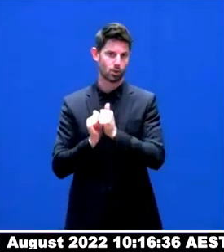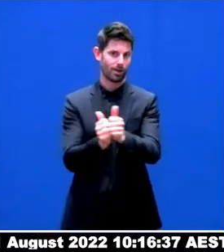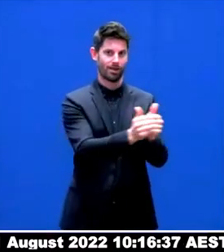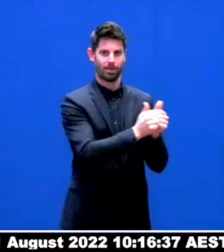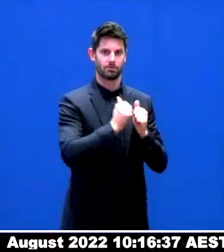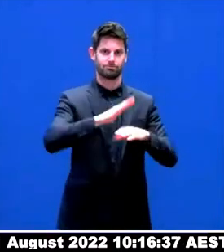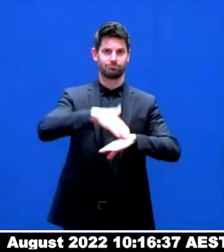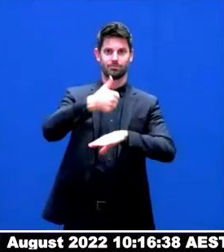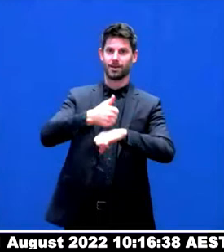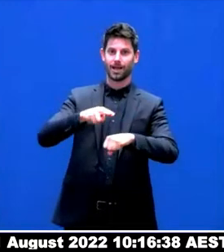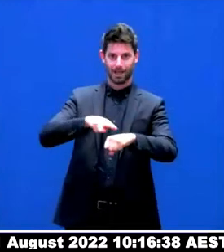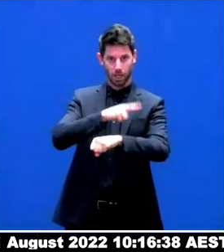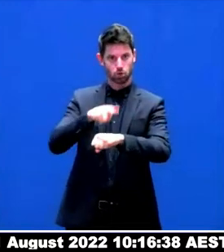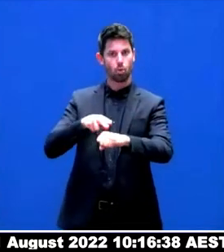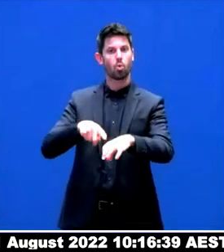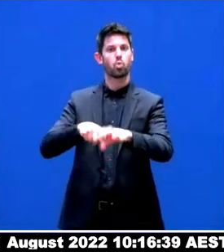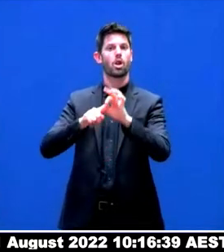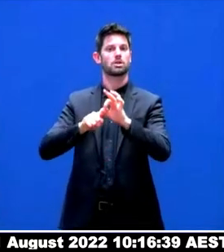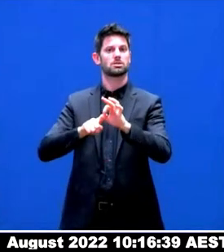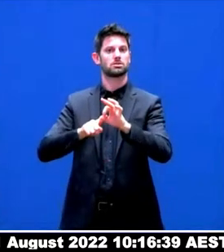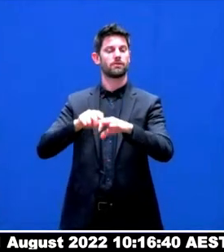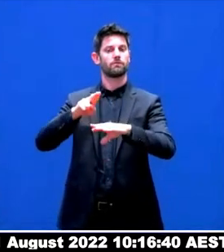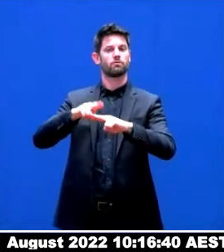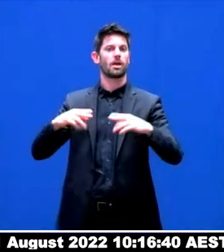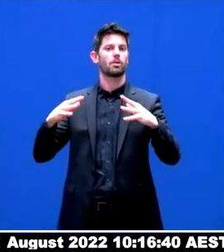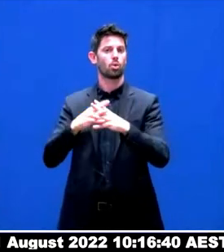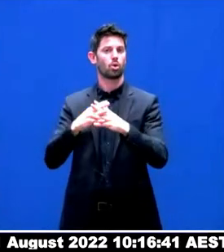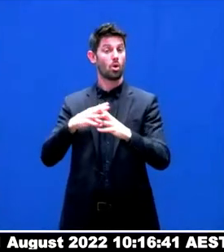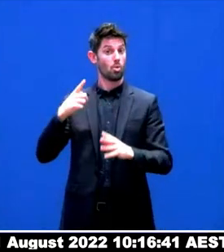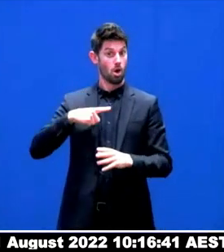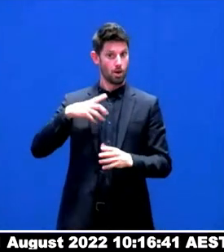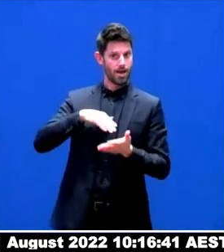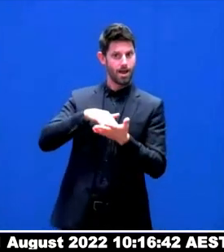framework to achieve better outcomes for people who are homeless or at risk of